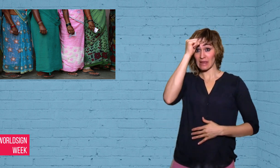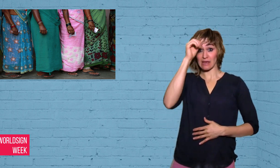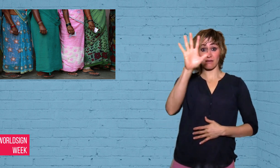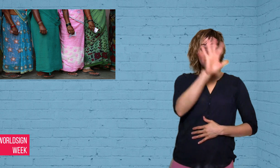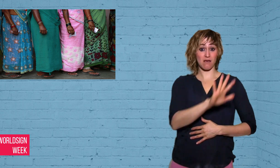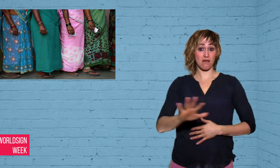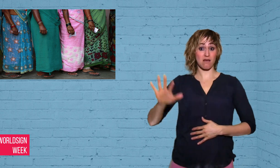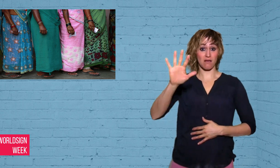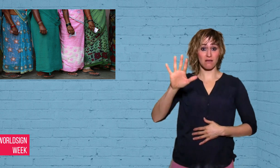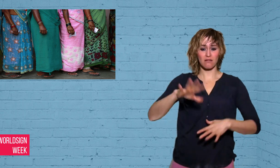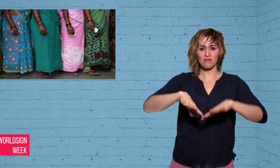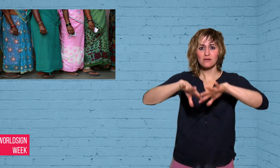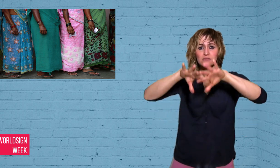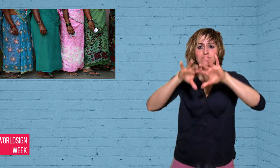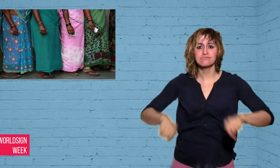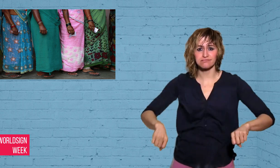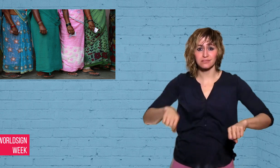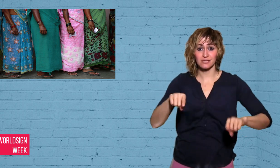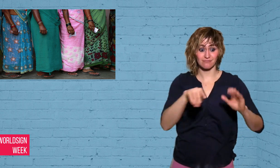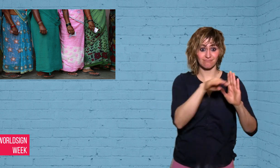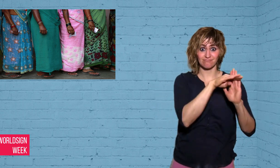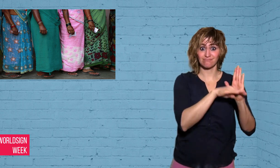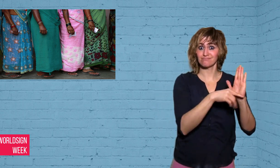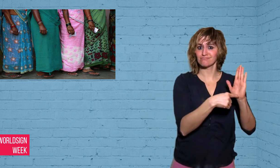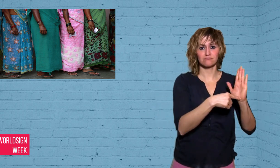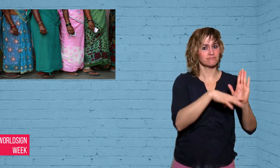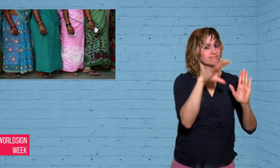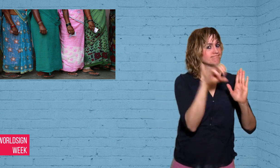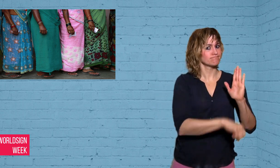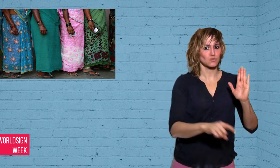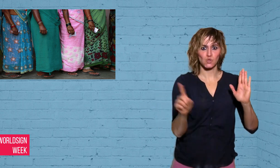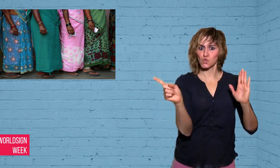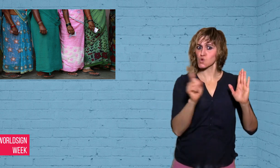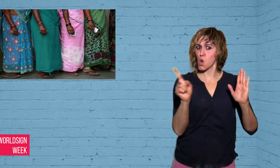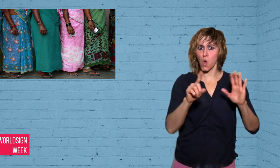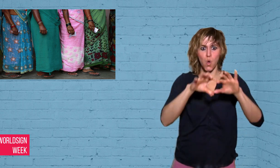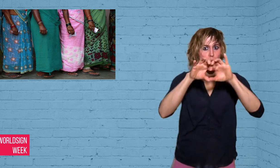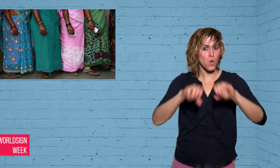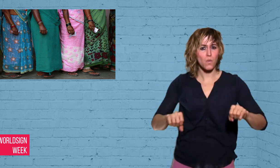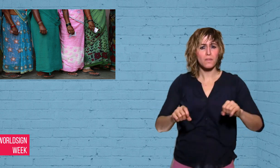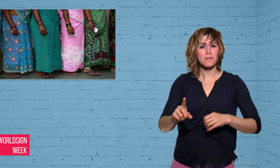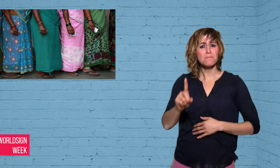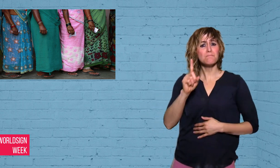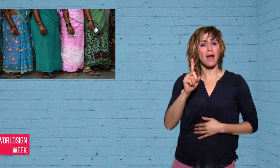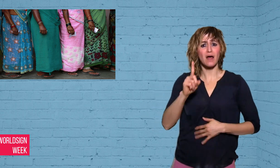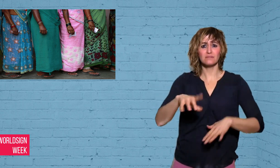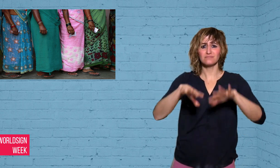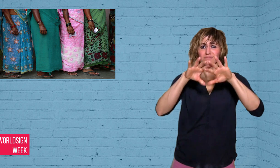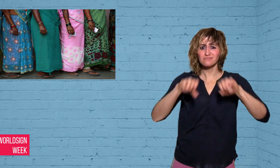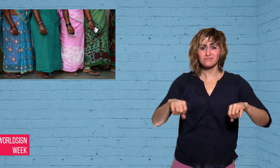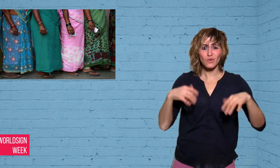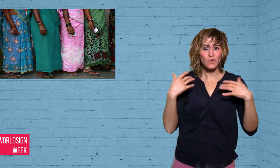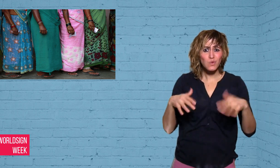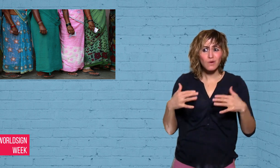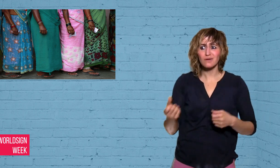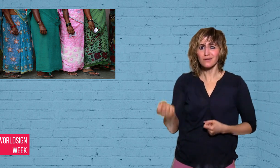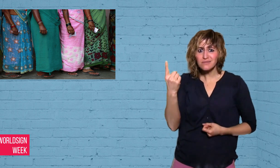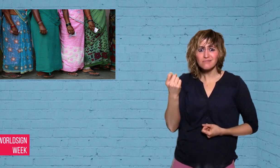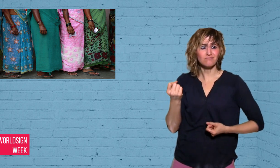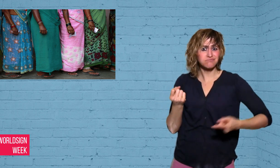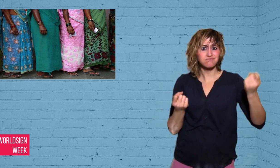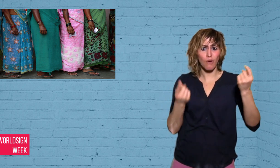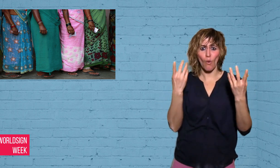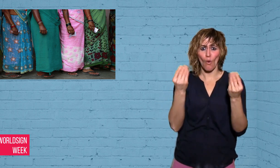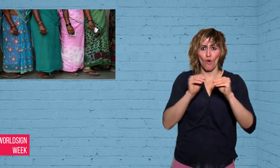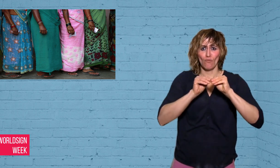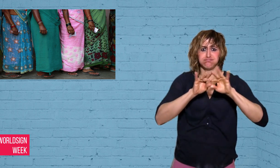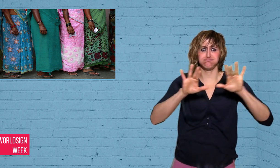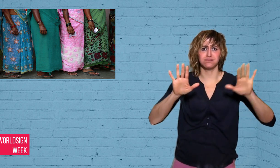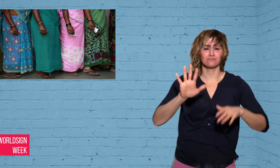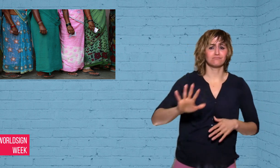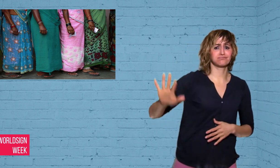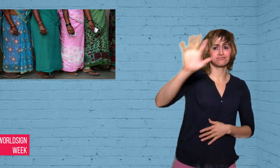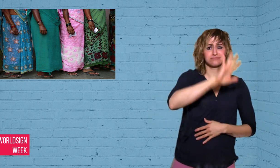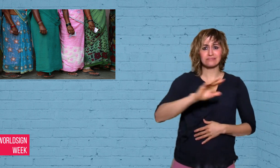even though it is illegal.